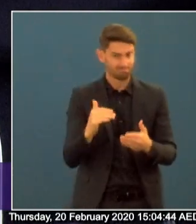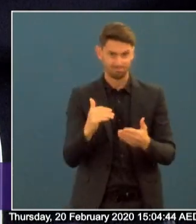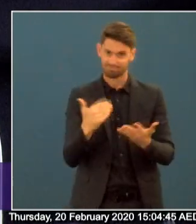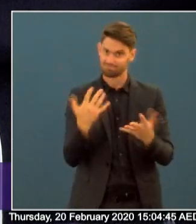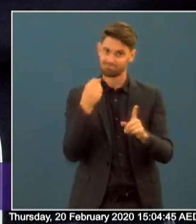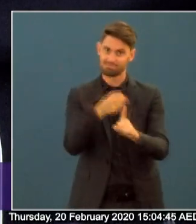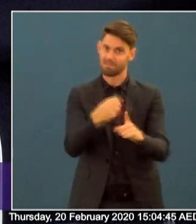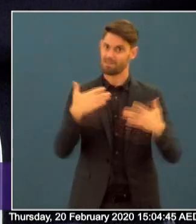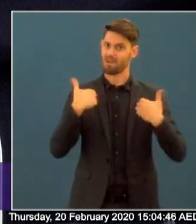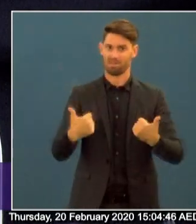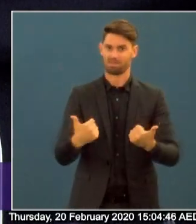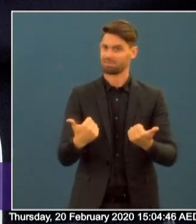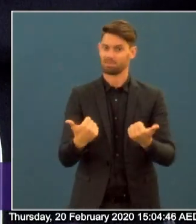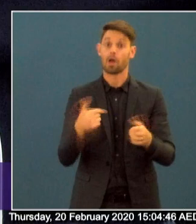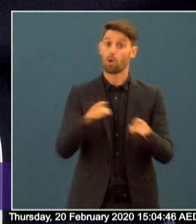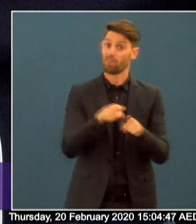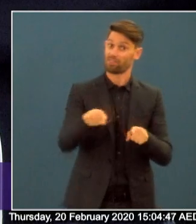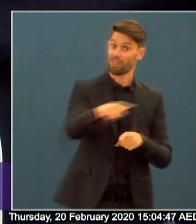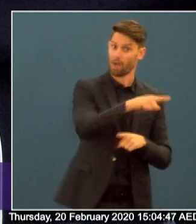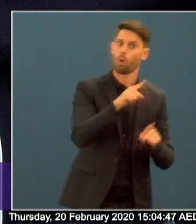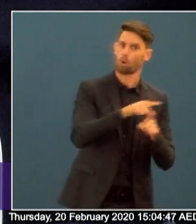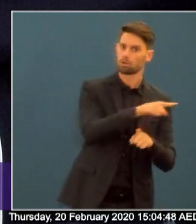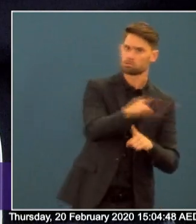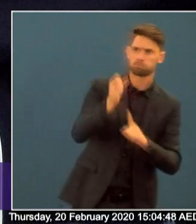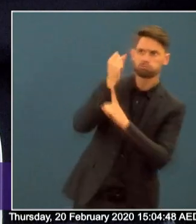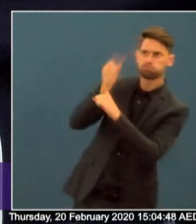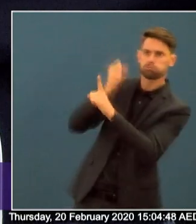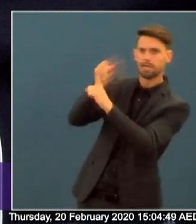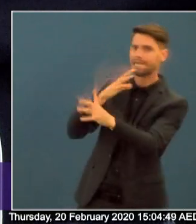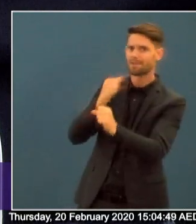has been front and centre in driving the change to the health sector.